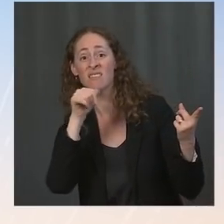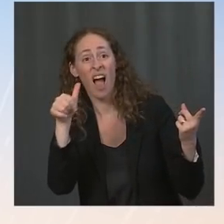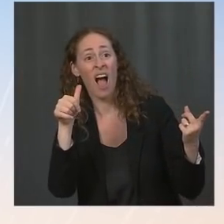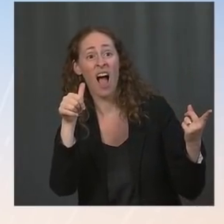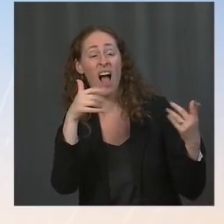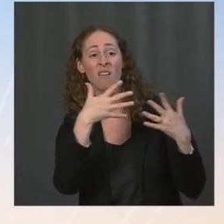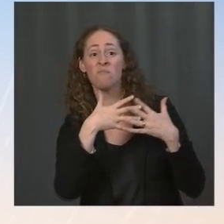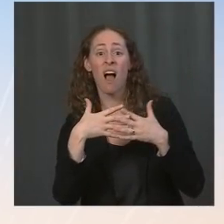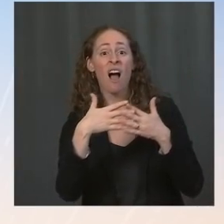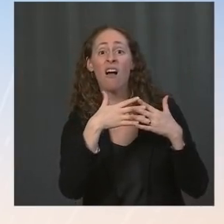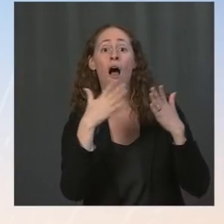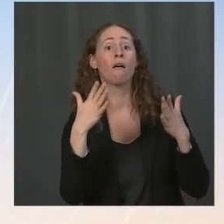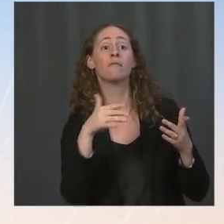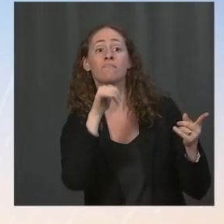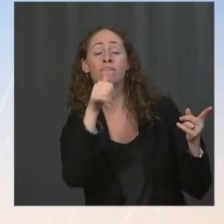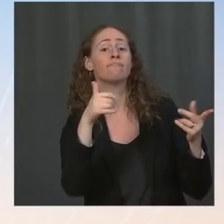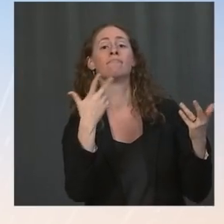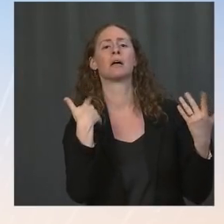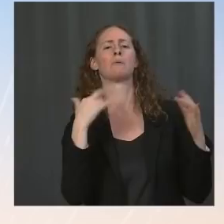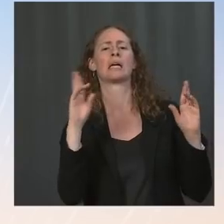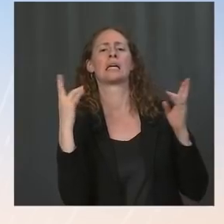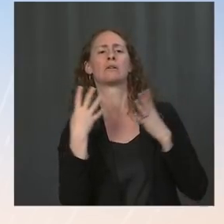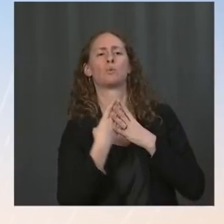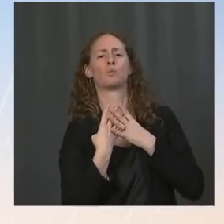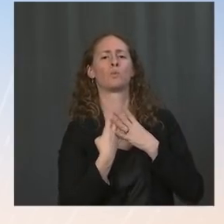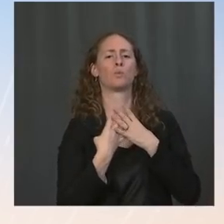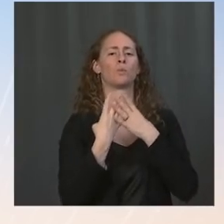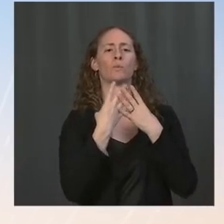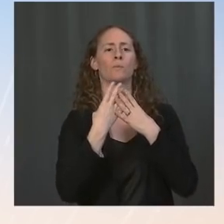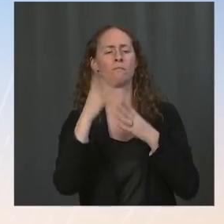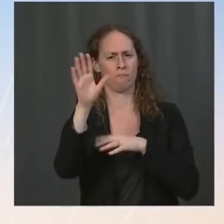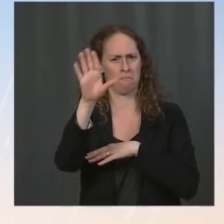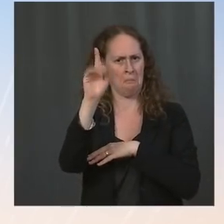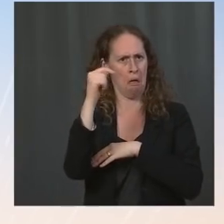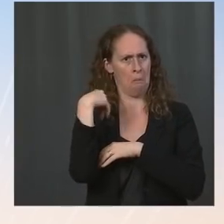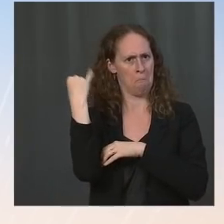So he says that anyone arriving in the United States would have undergone a background check.